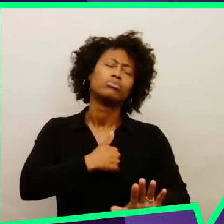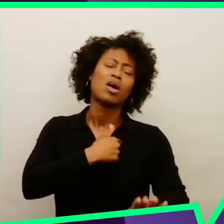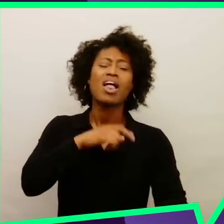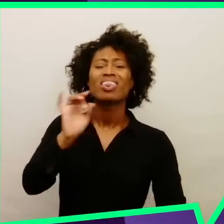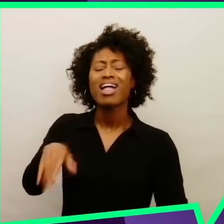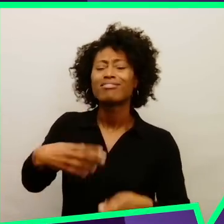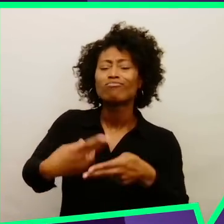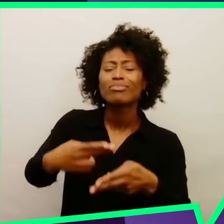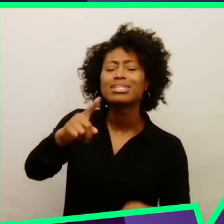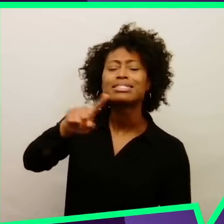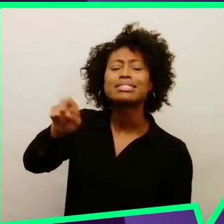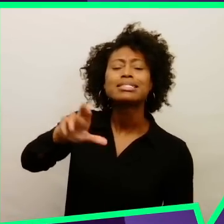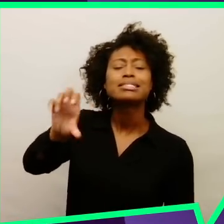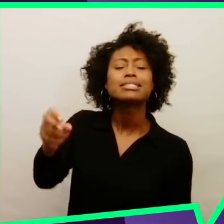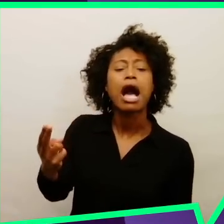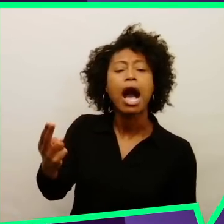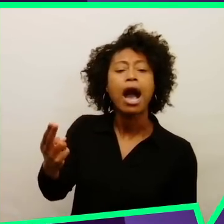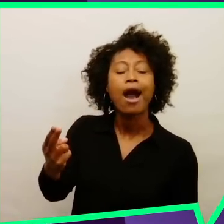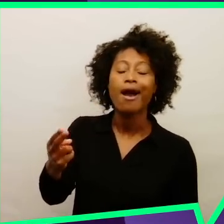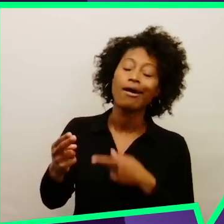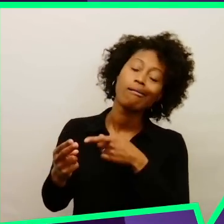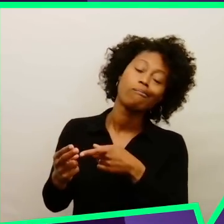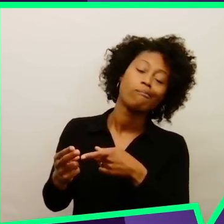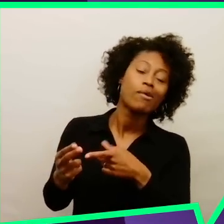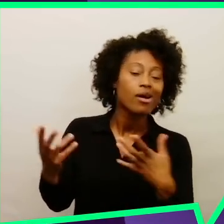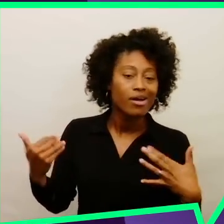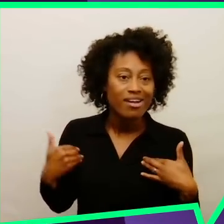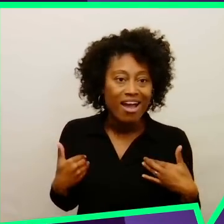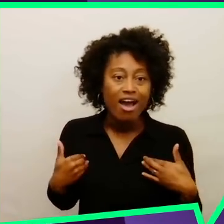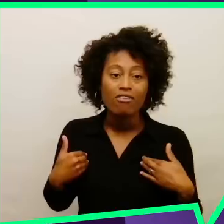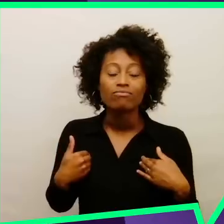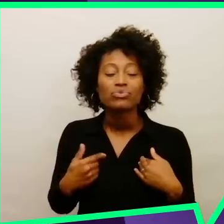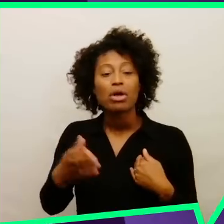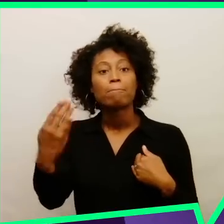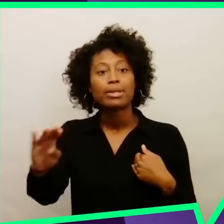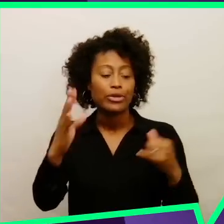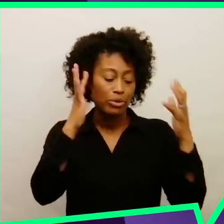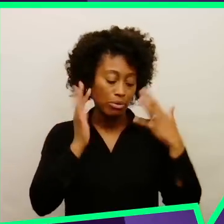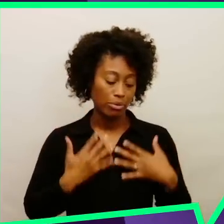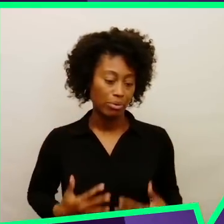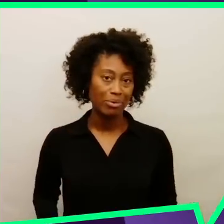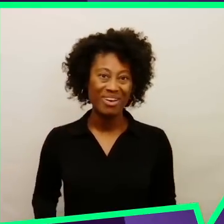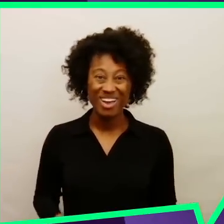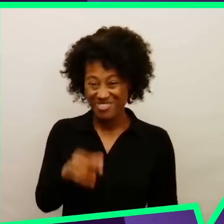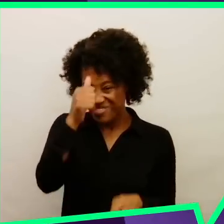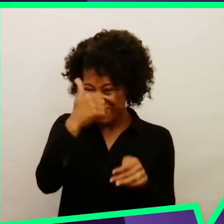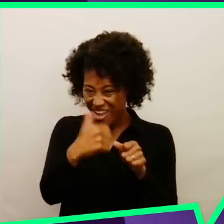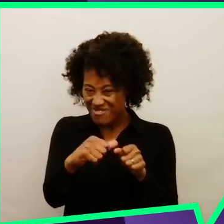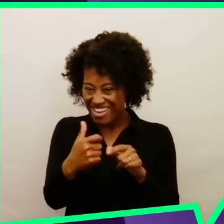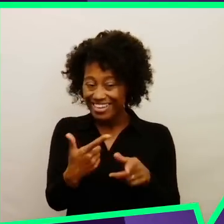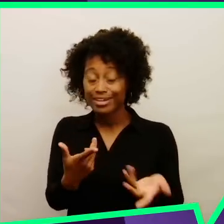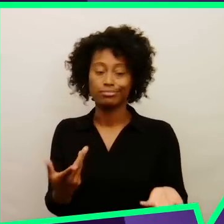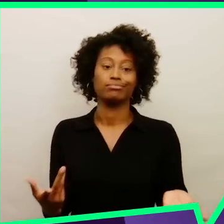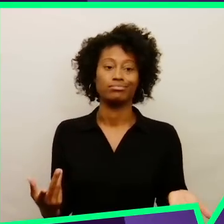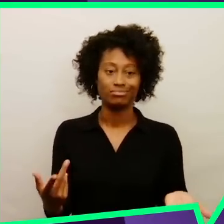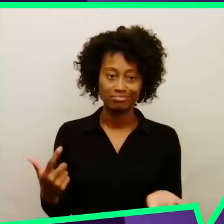And my apologies. That's Zach, actually. Zach, the guy with the all blue outfit here.